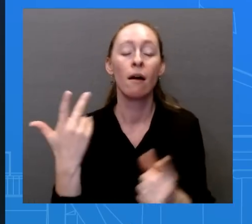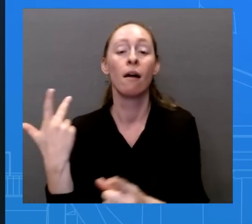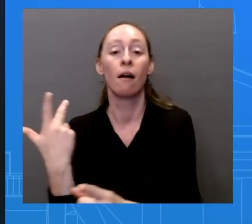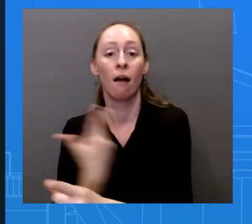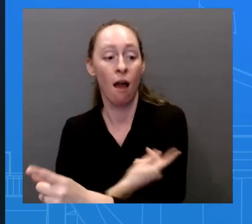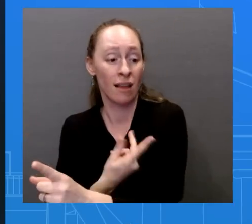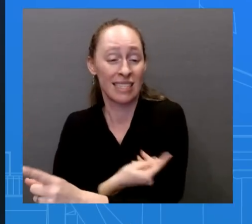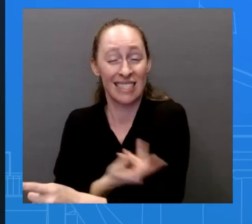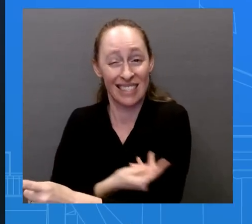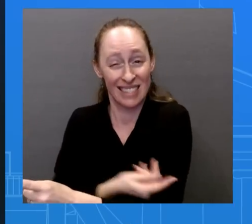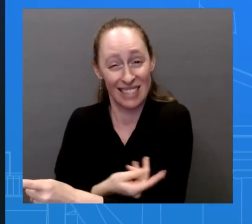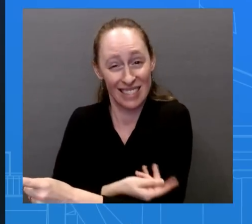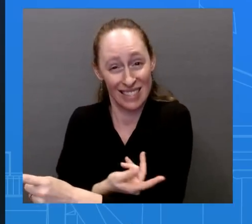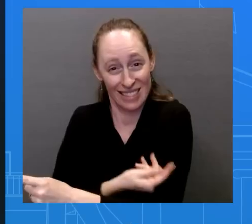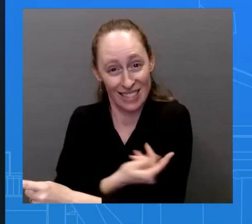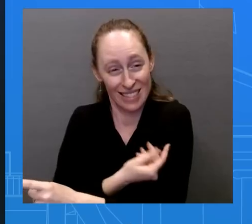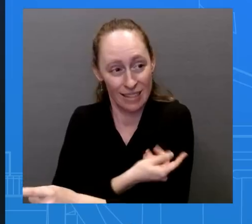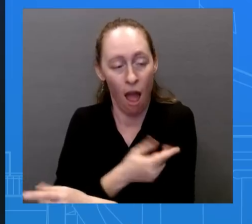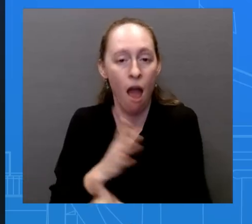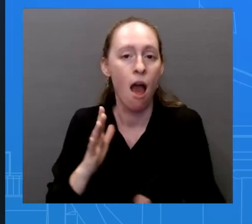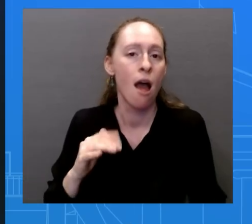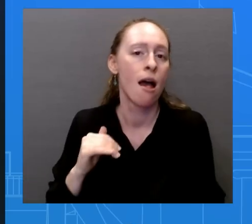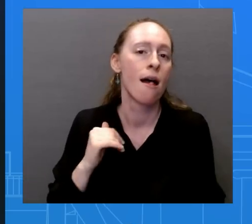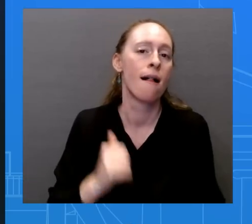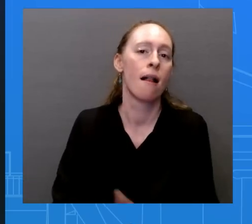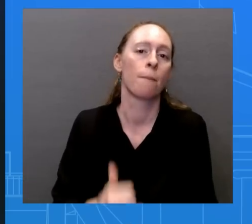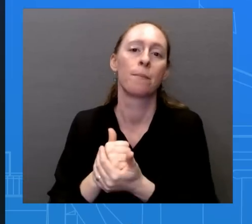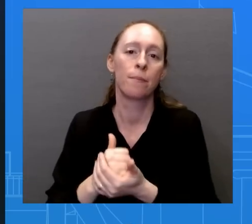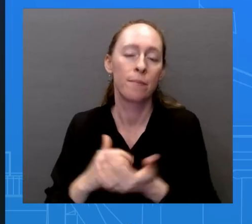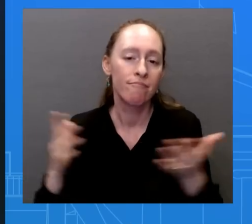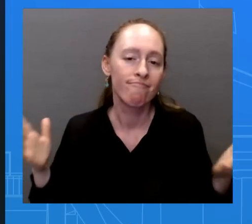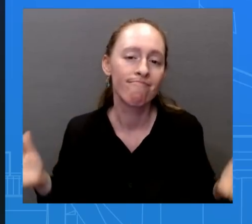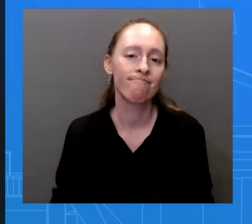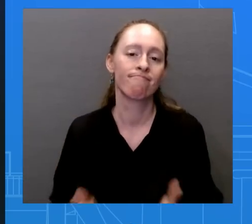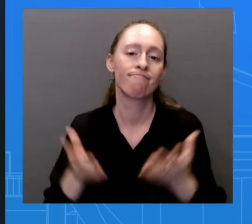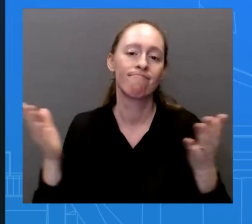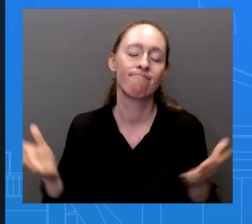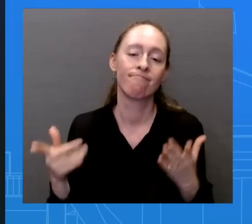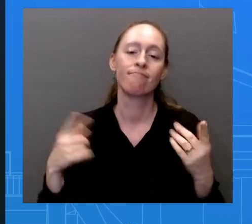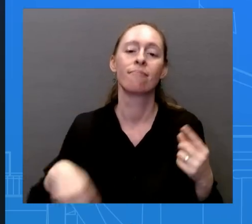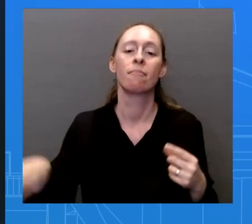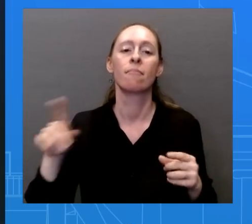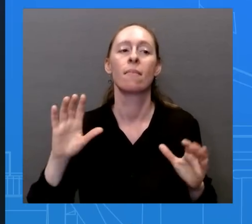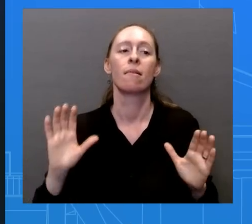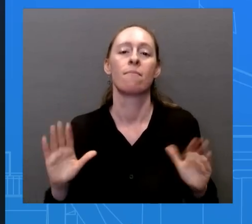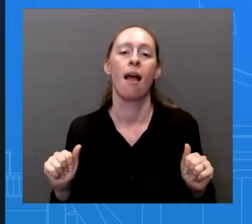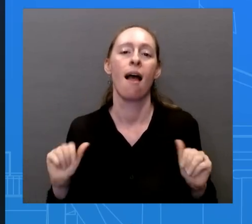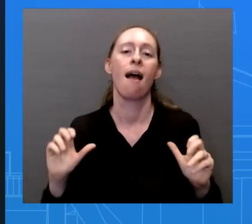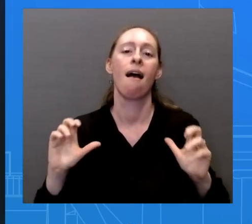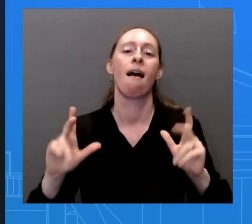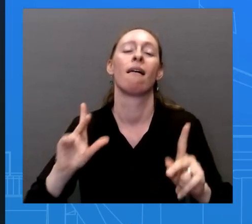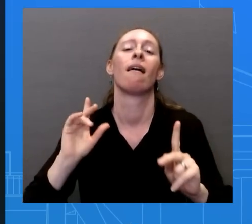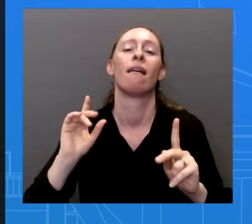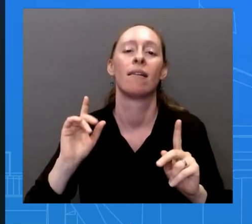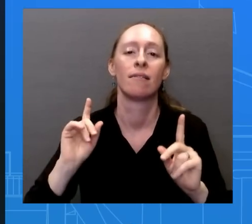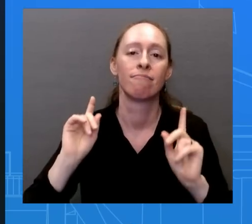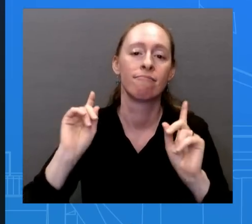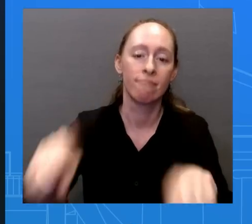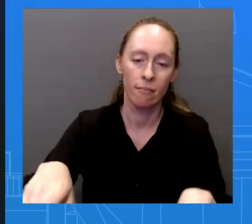and give a little bit of more breathing room, those extra dollars back into the pockets of Americans. That's what the President was able to do.